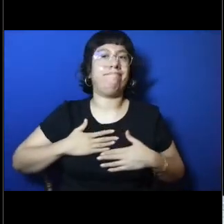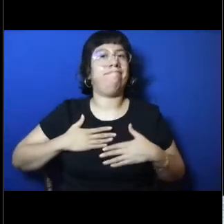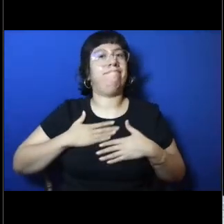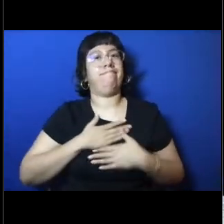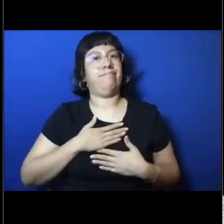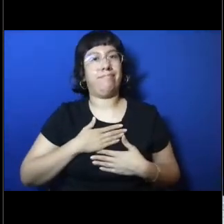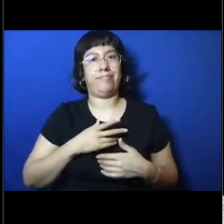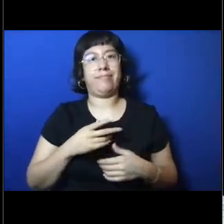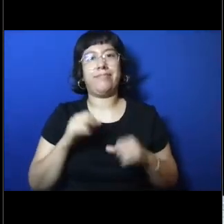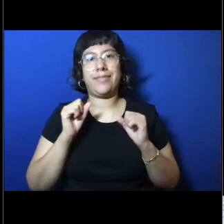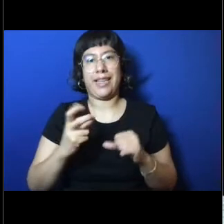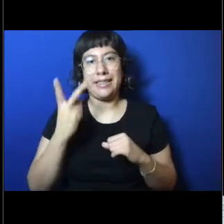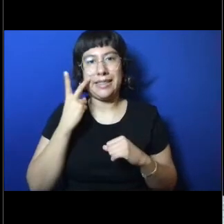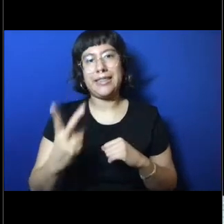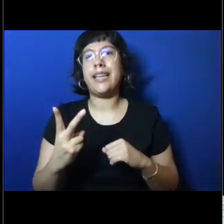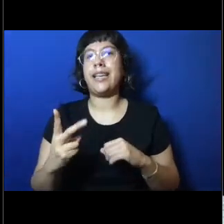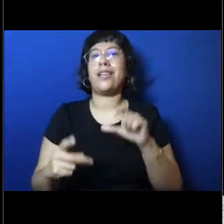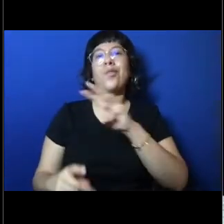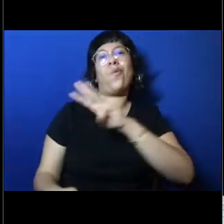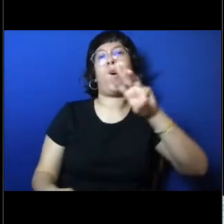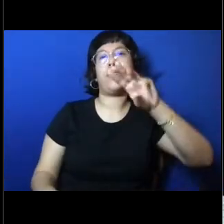the western part of the east, the western hemisphere.